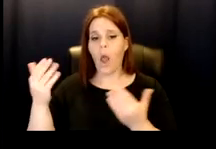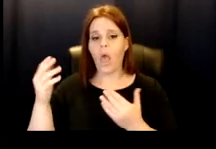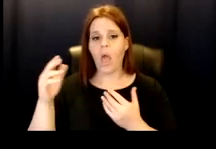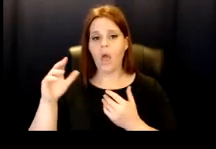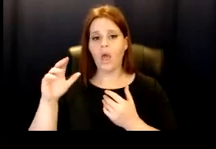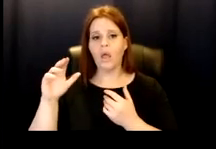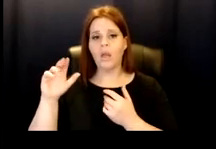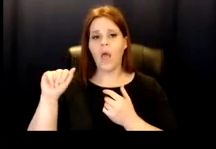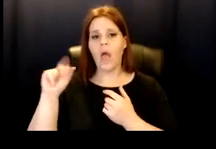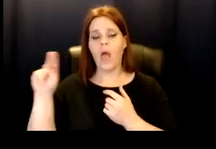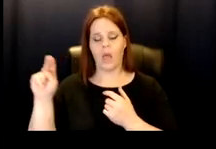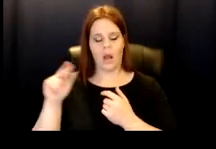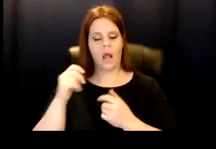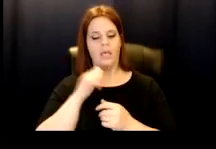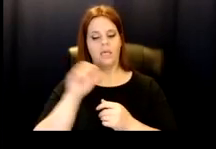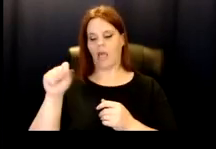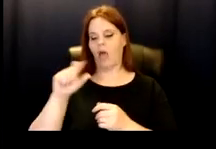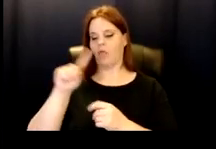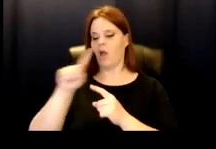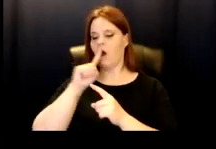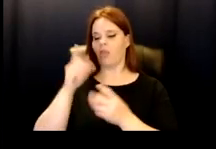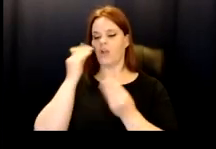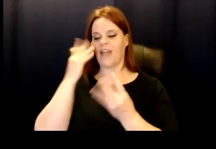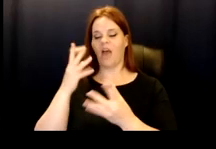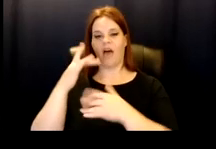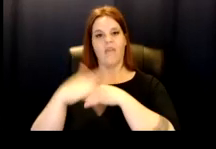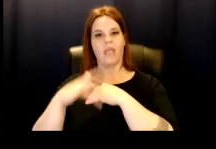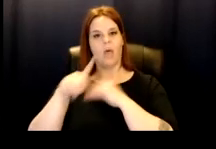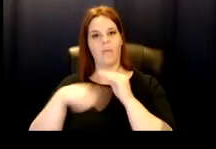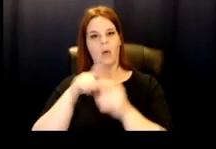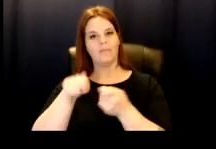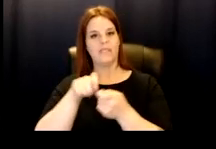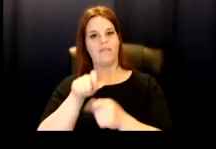Ann: Yeah. The question is: Are there data available about specific job titles for the